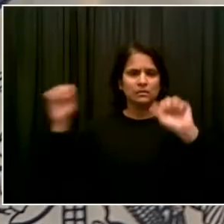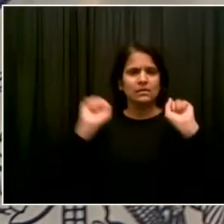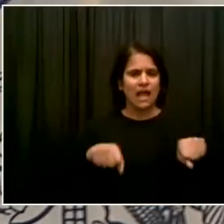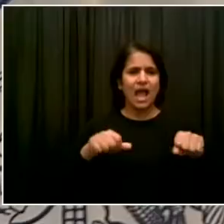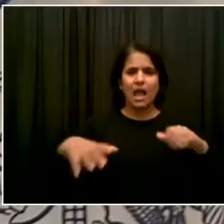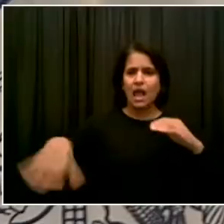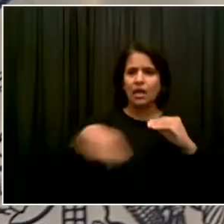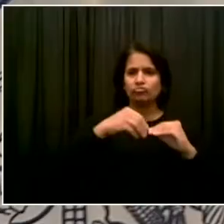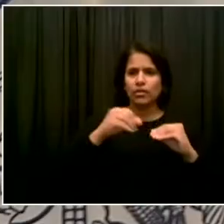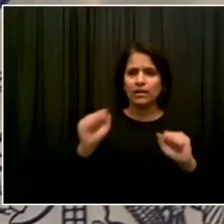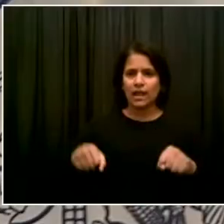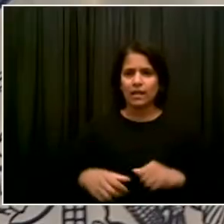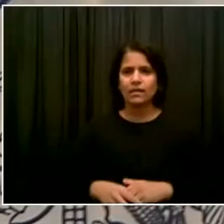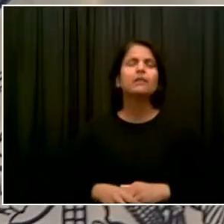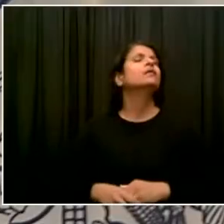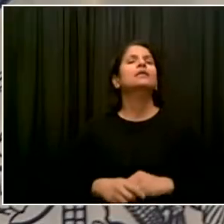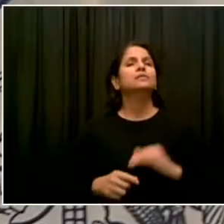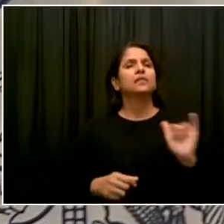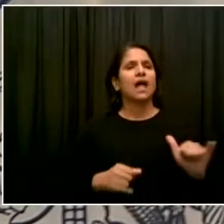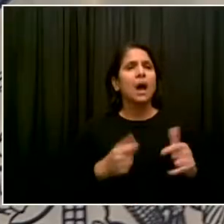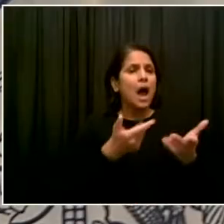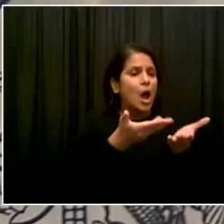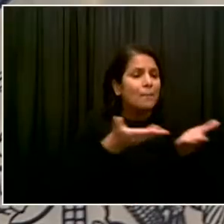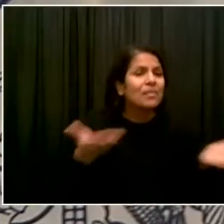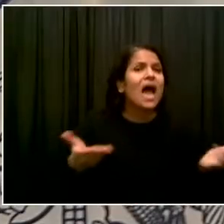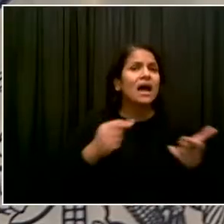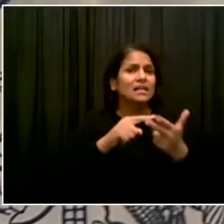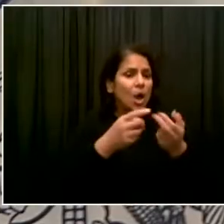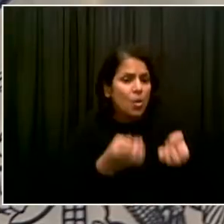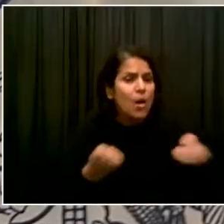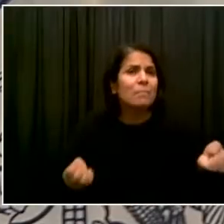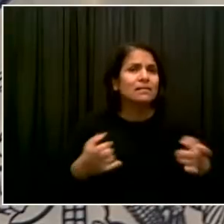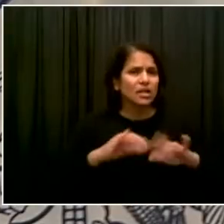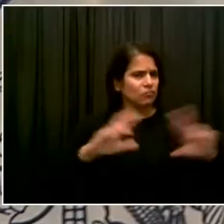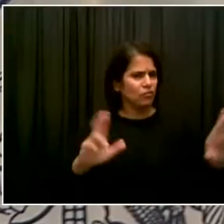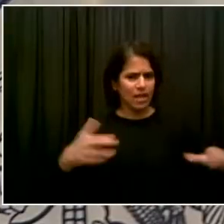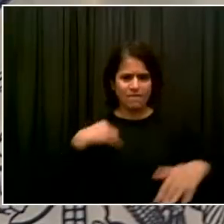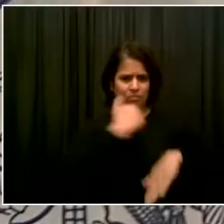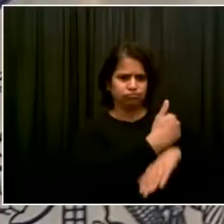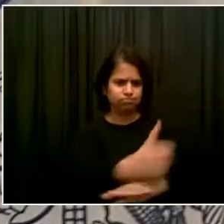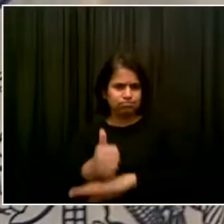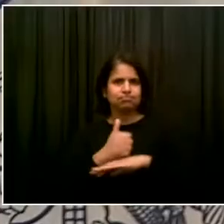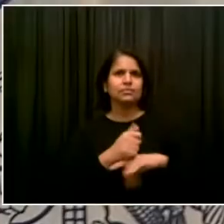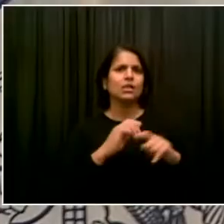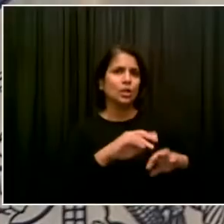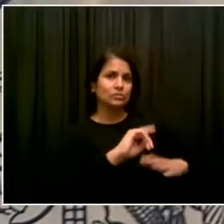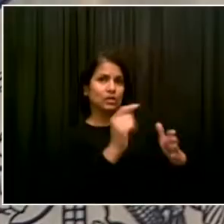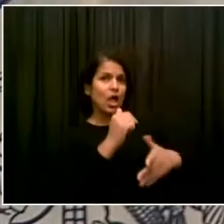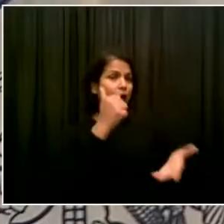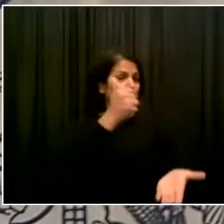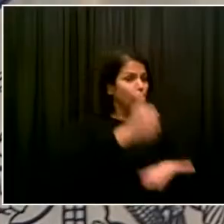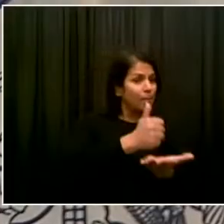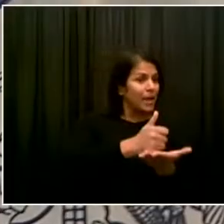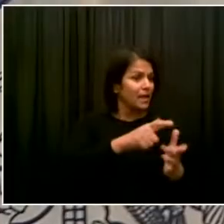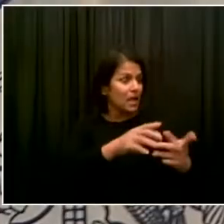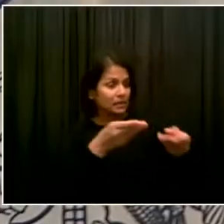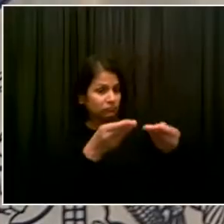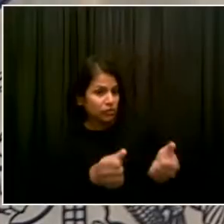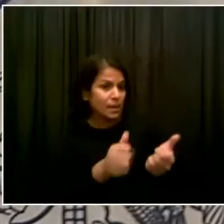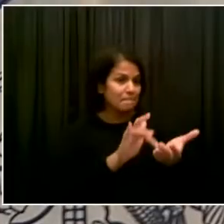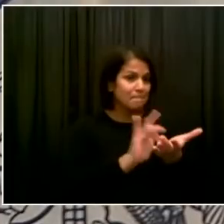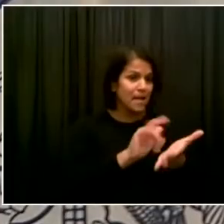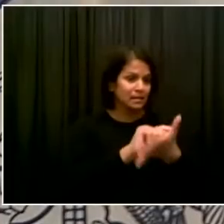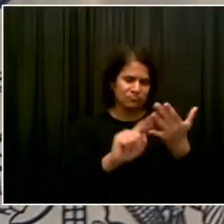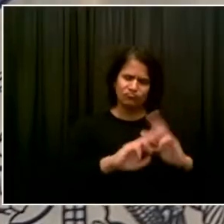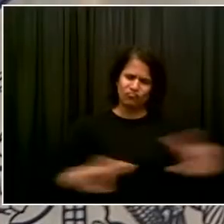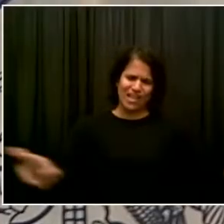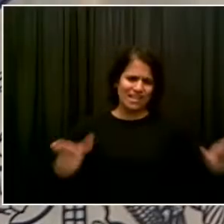HIS EATM D DI